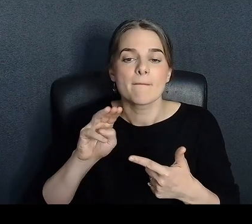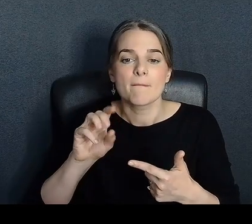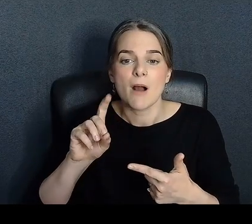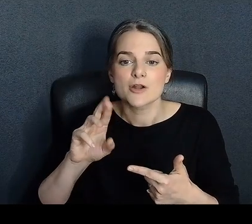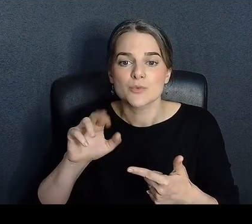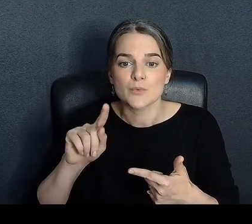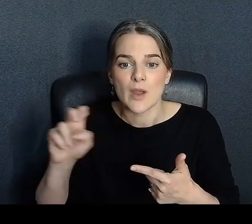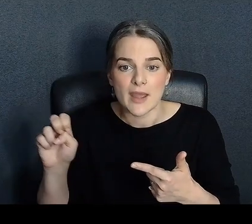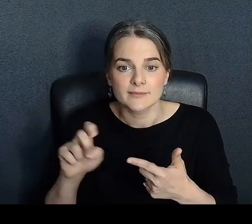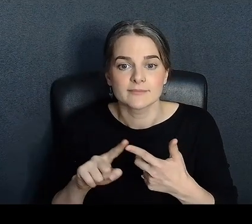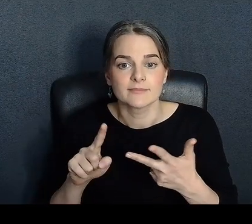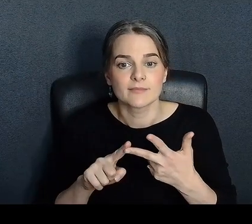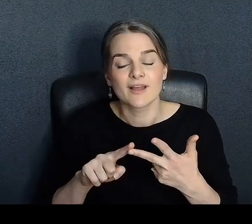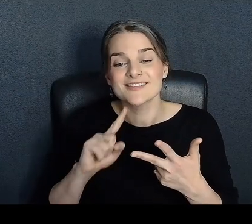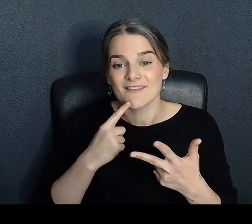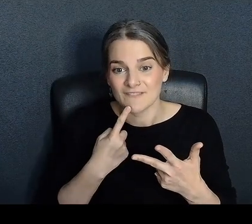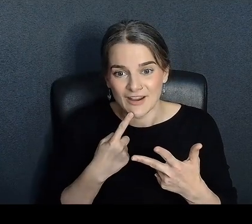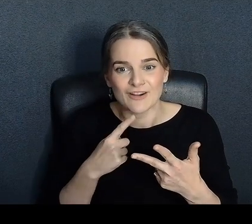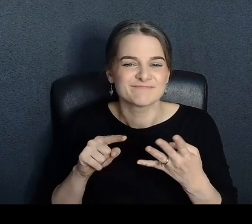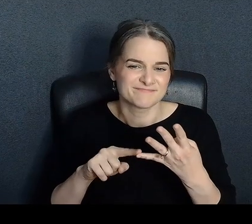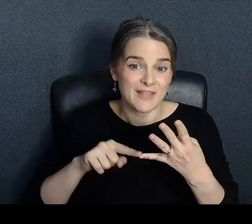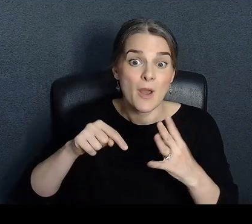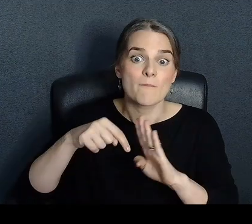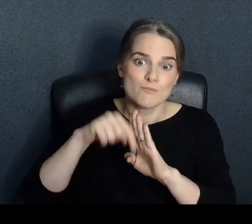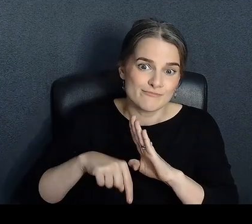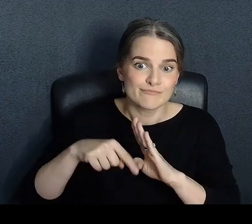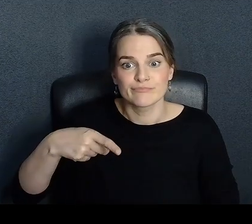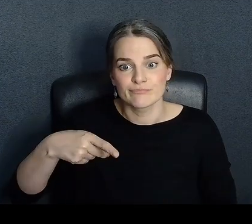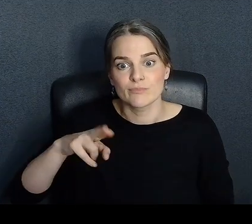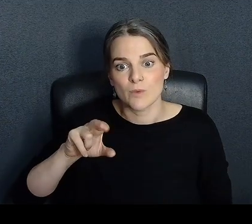But we're just going to go to the severe level at this time.